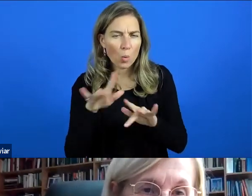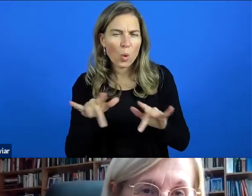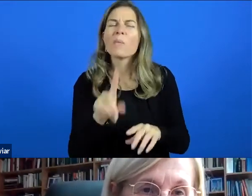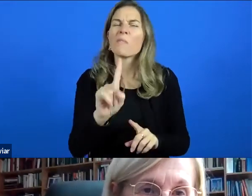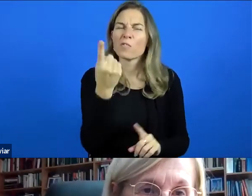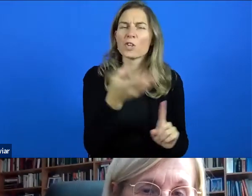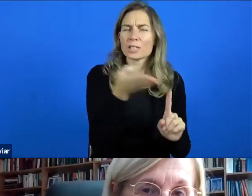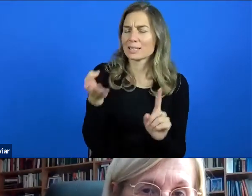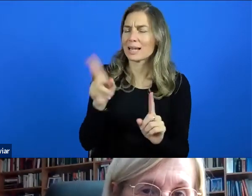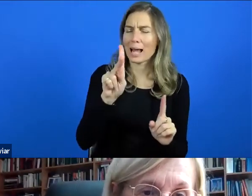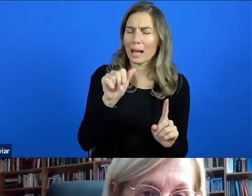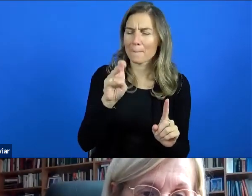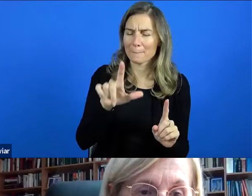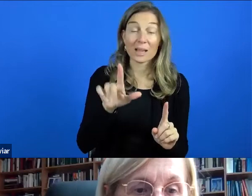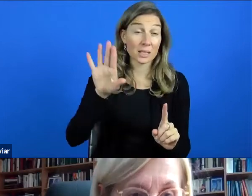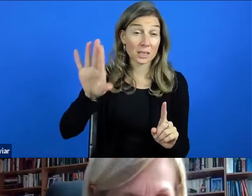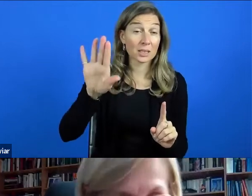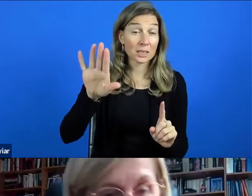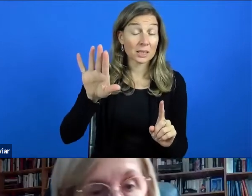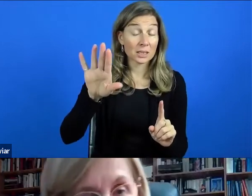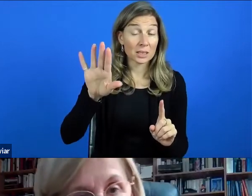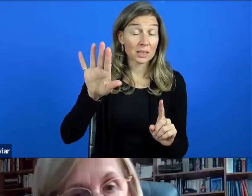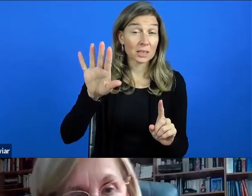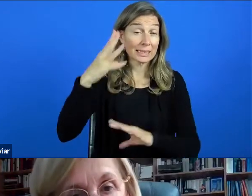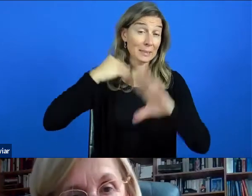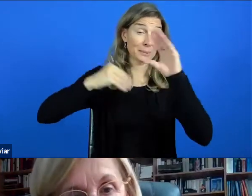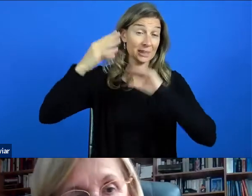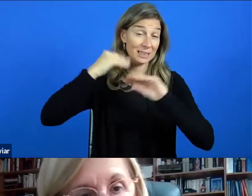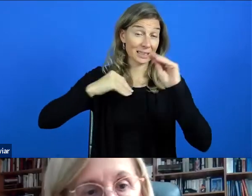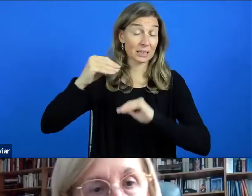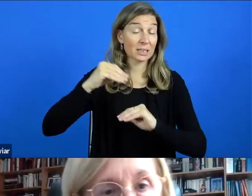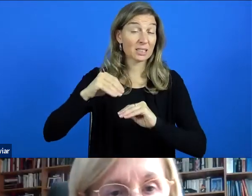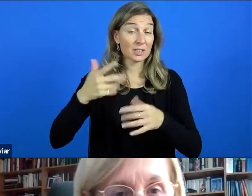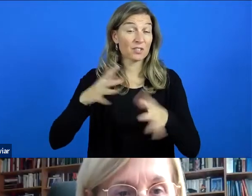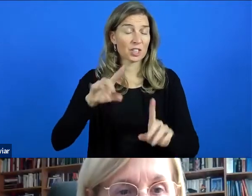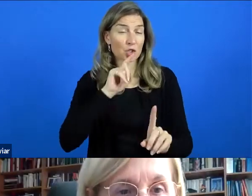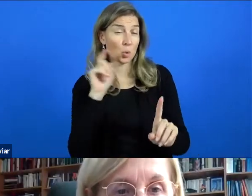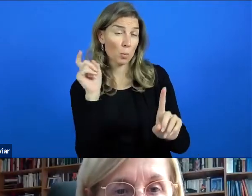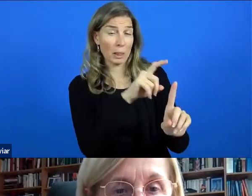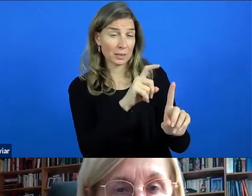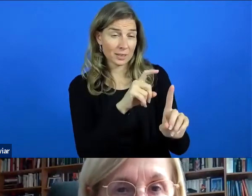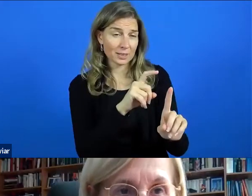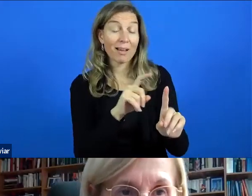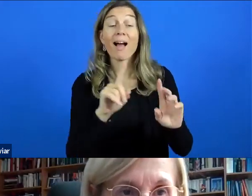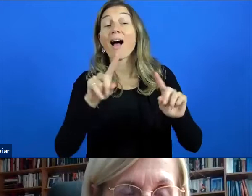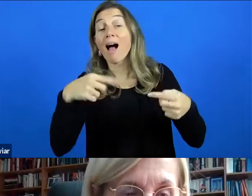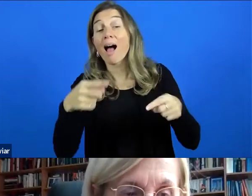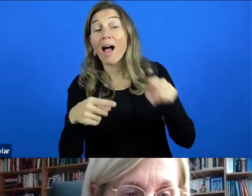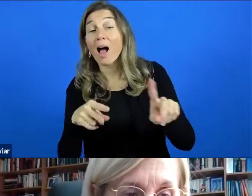and then we'll bring back our speakers for any last questions and I’ll keep an eye on questions coming on the meantime